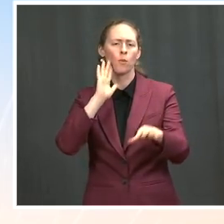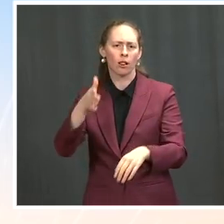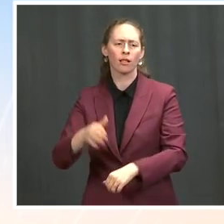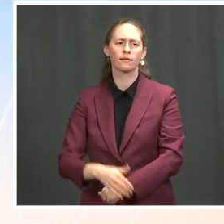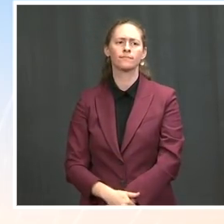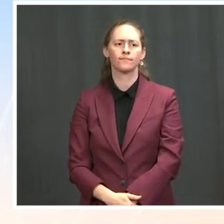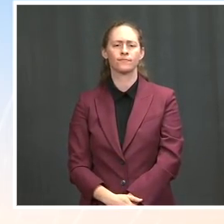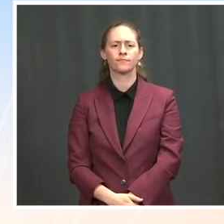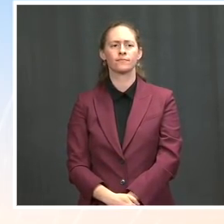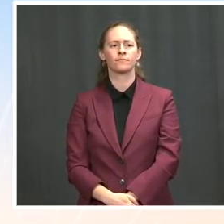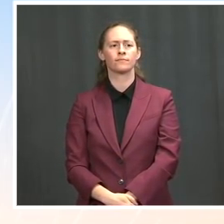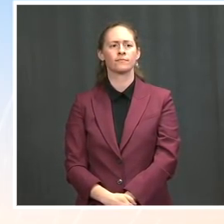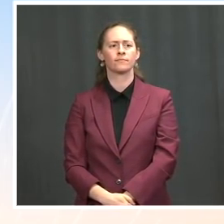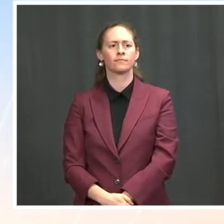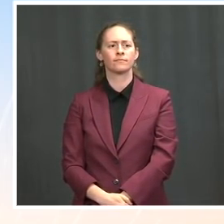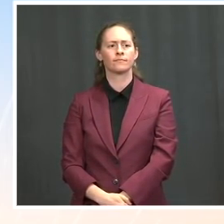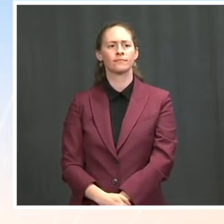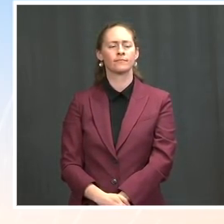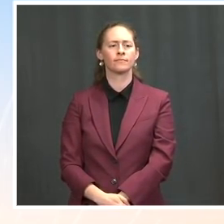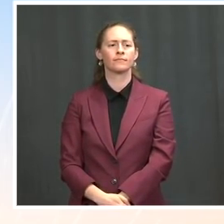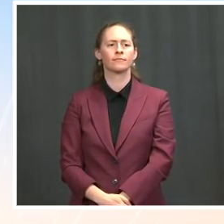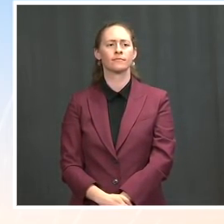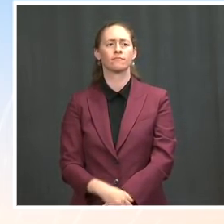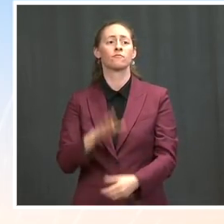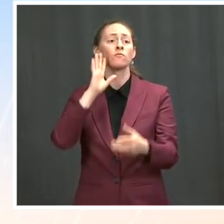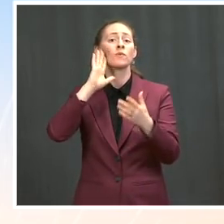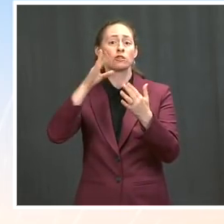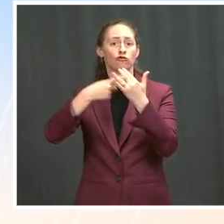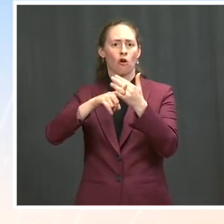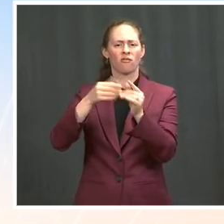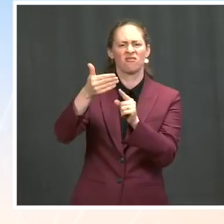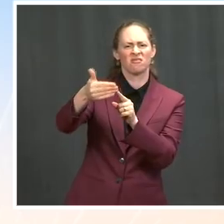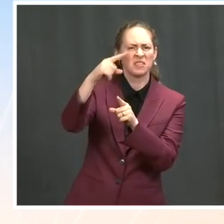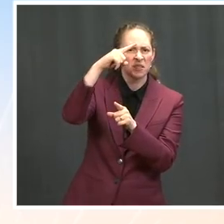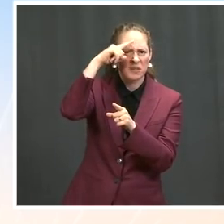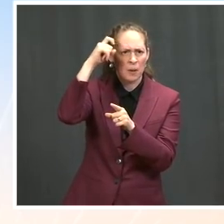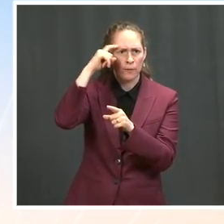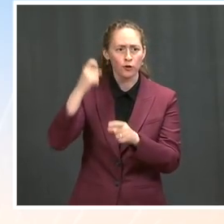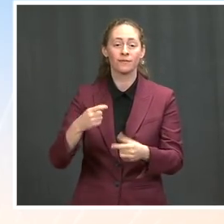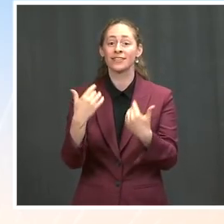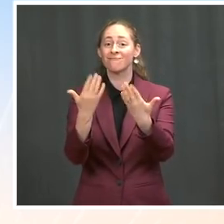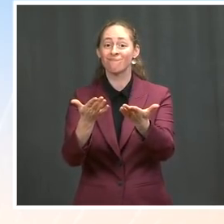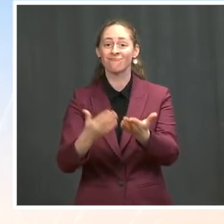With that, Alex, why don't you kick us off? The Press: Thanks. I have a few. The first is on that vaccine allocation.